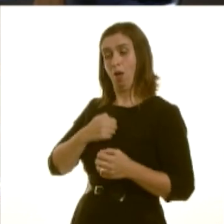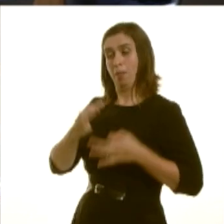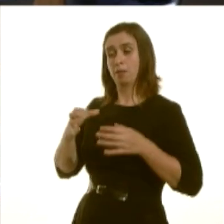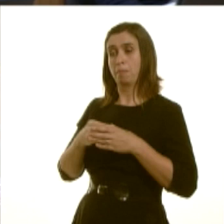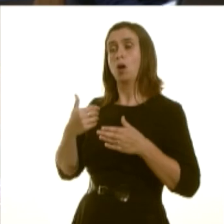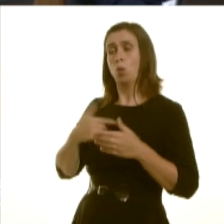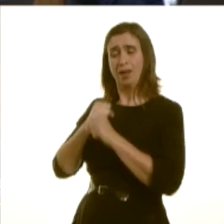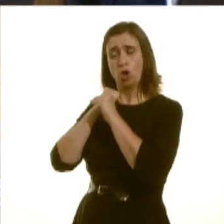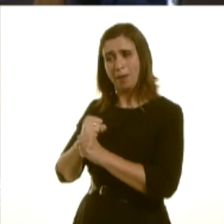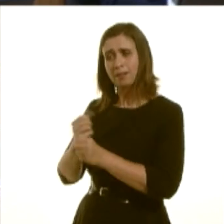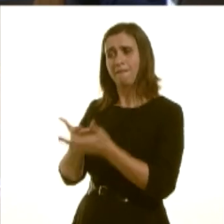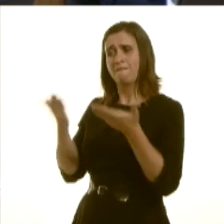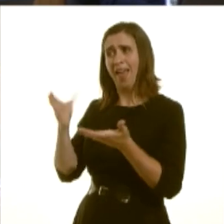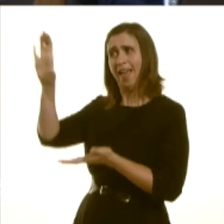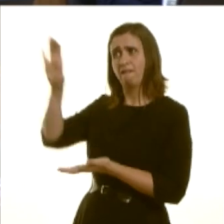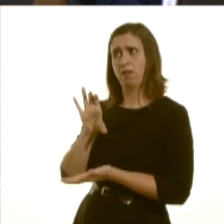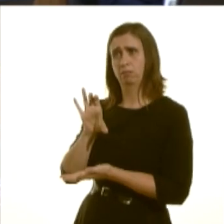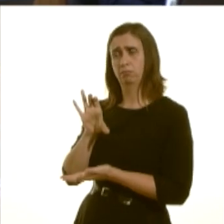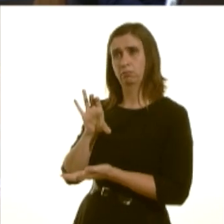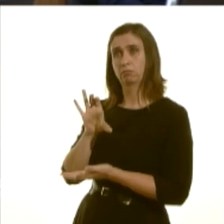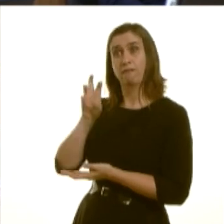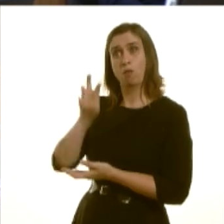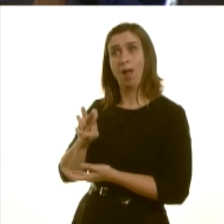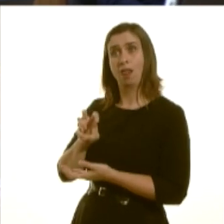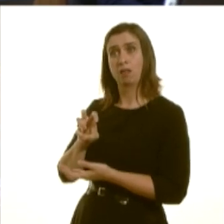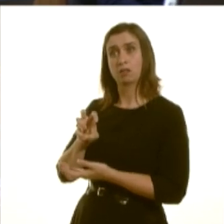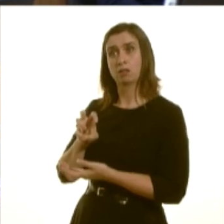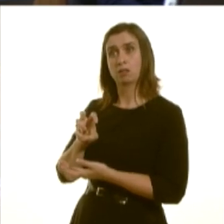for Wales. I could not have put it more plainly, nor am I—thank you very much—part of team